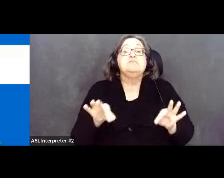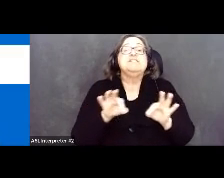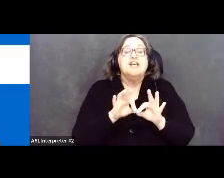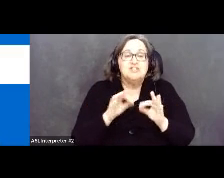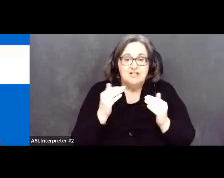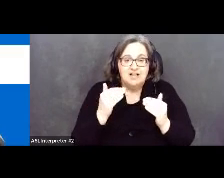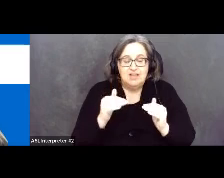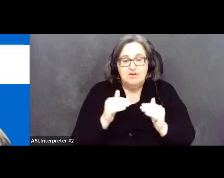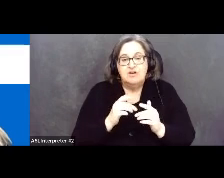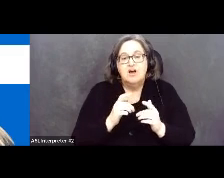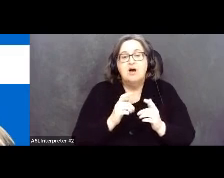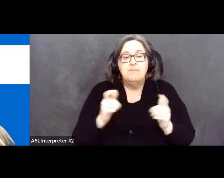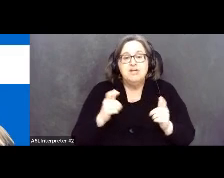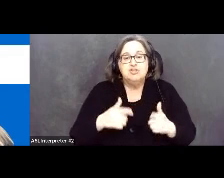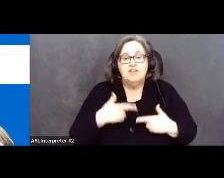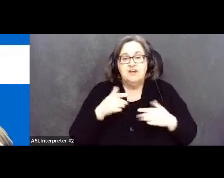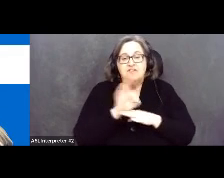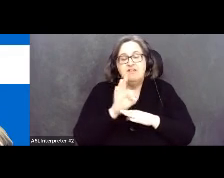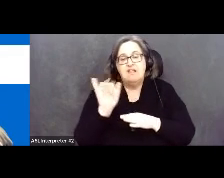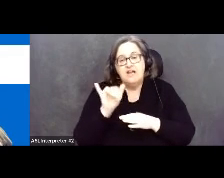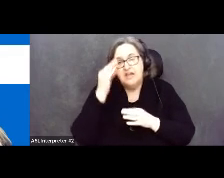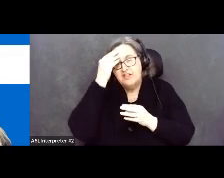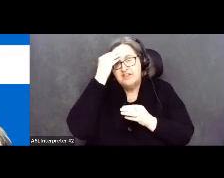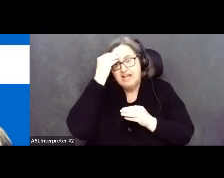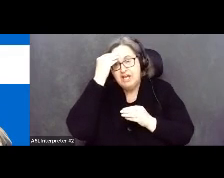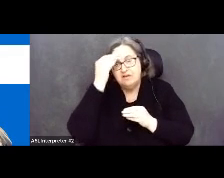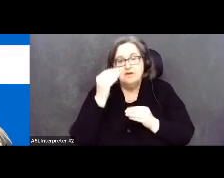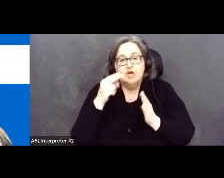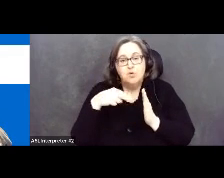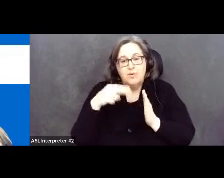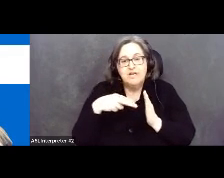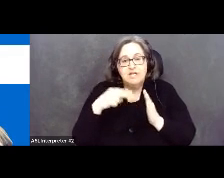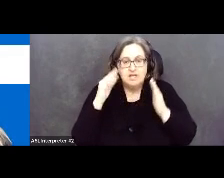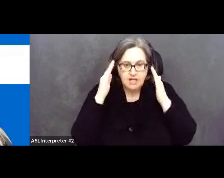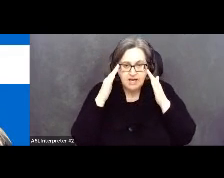a major life function such as thinking, reading, concentrating, and even sleeping.